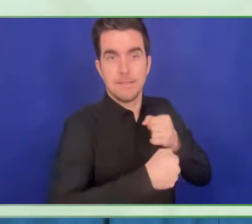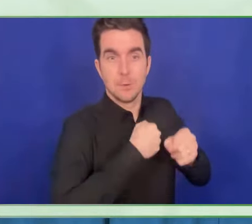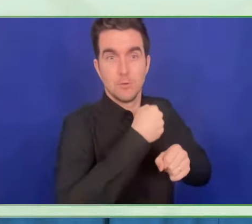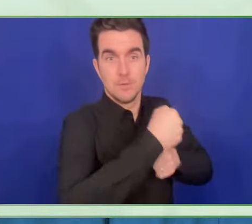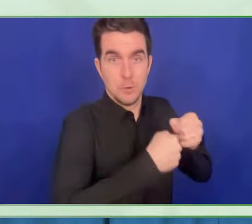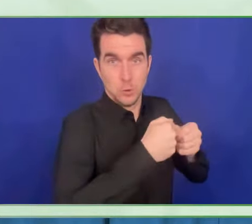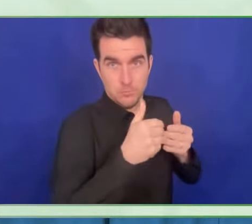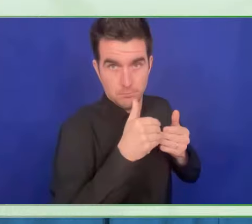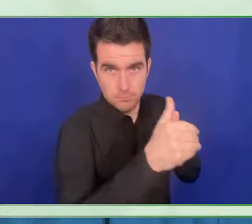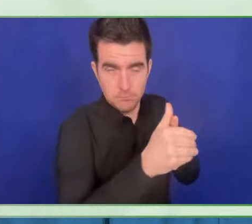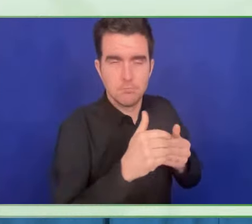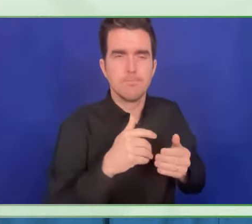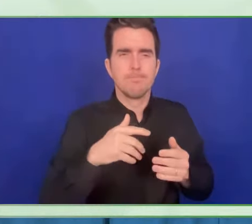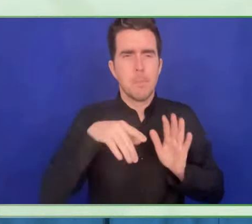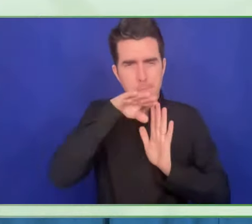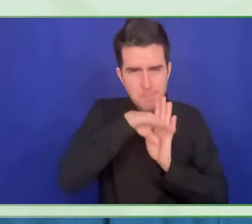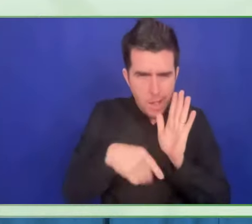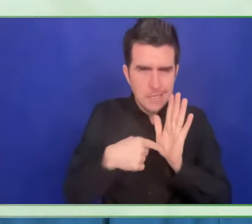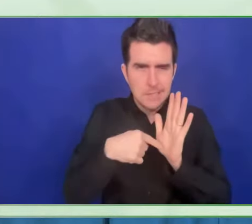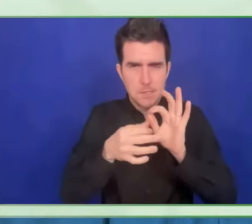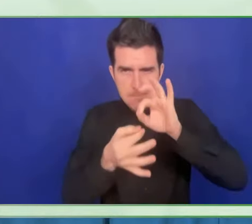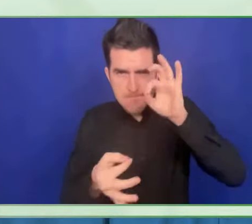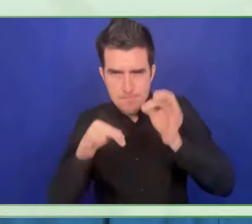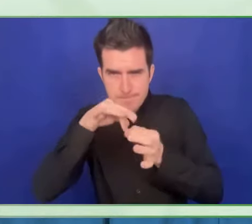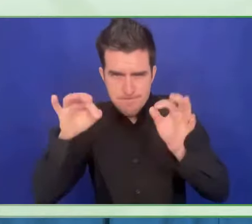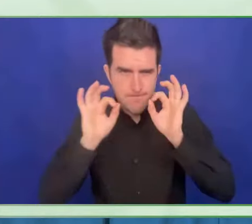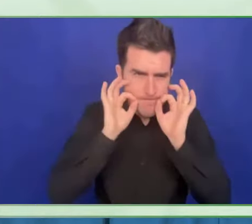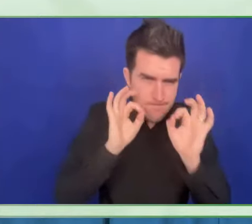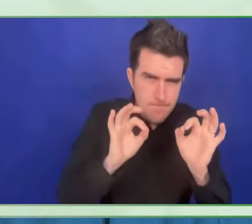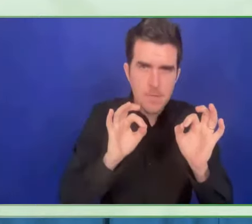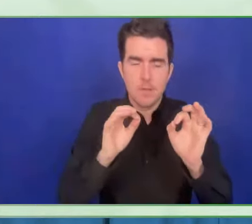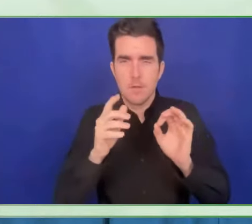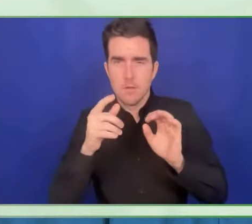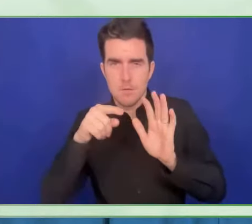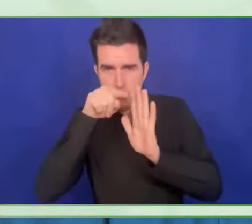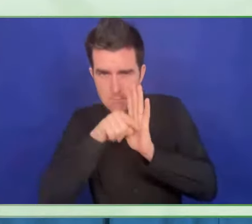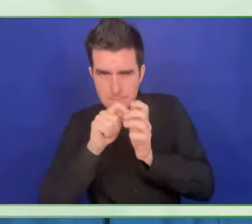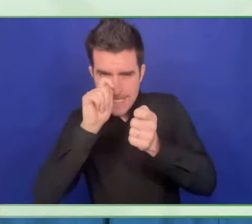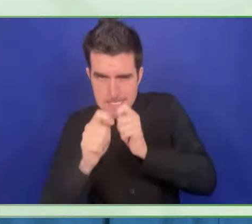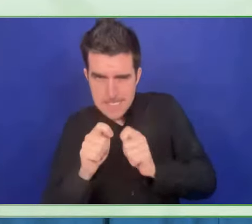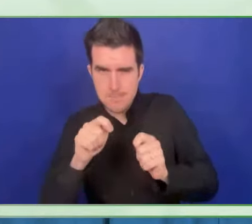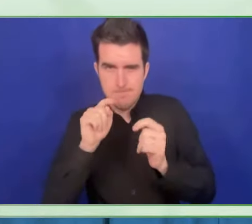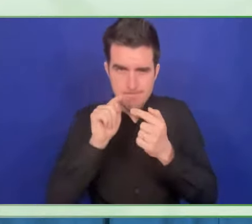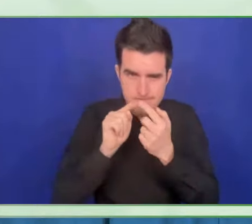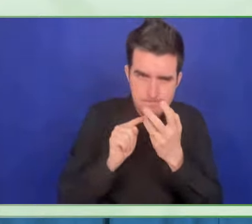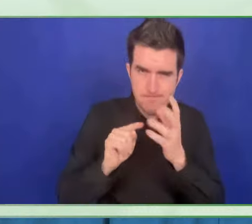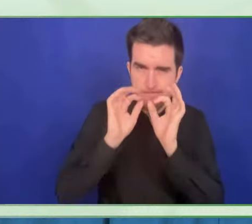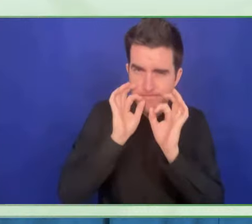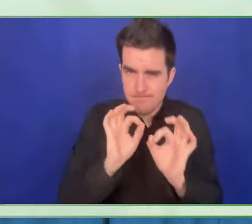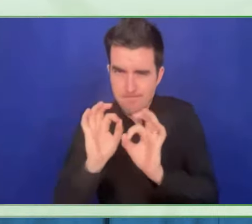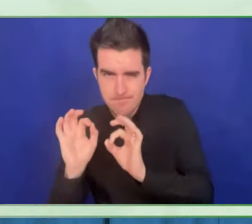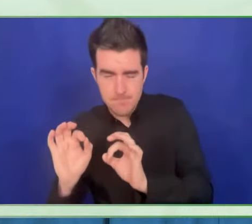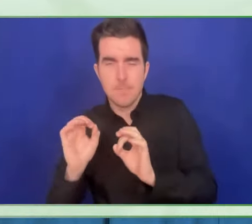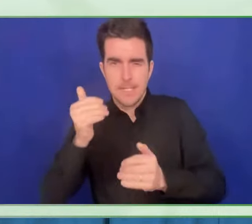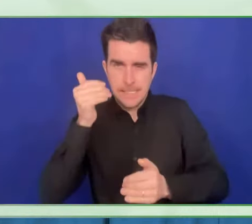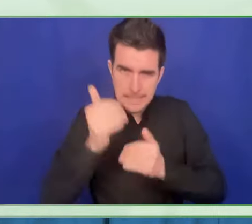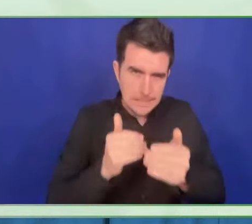one of the member states and those relates to free movement and participation with democratic processes, for example in elections